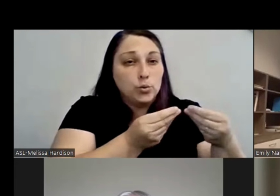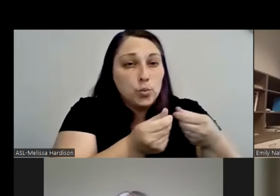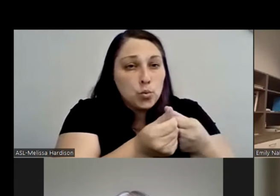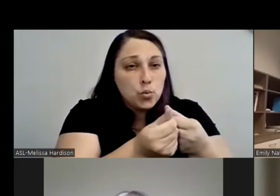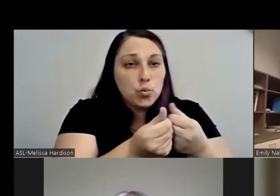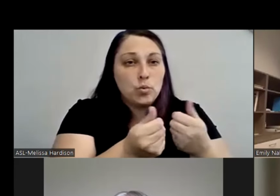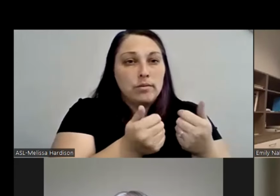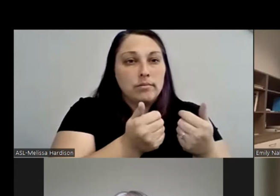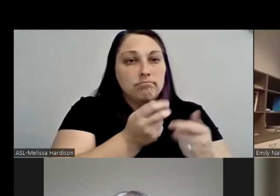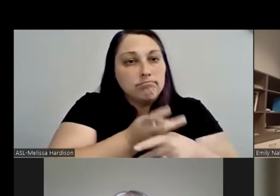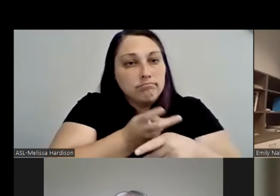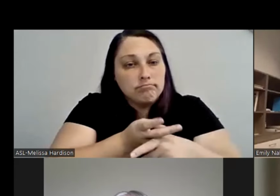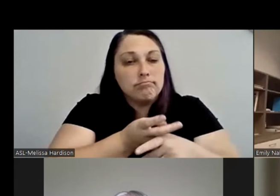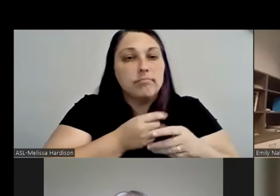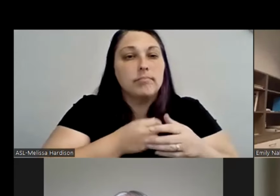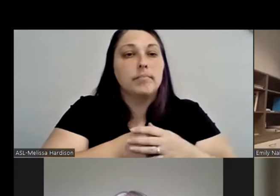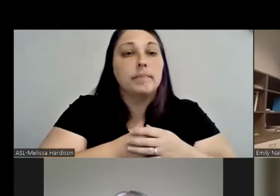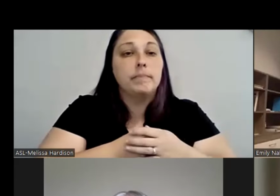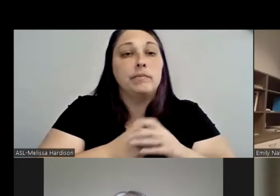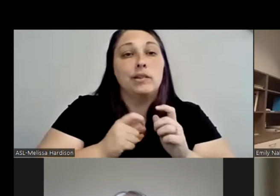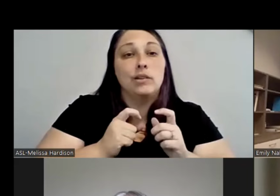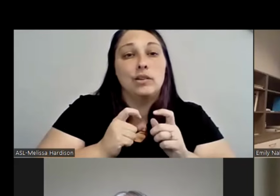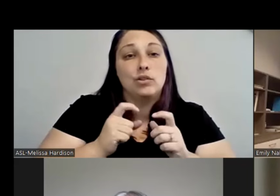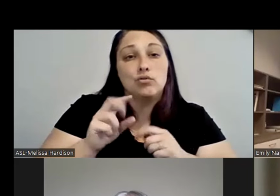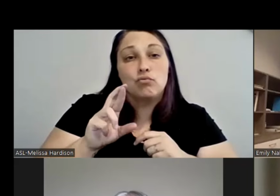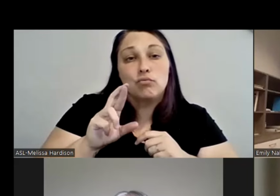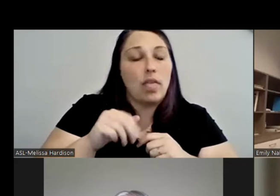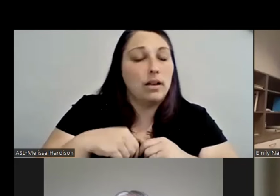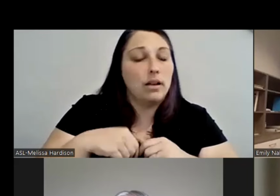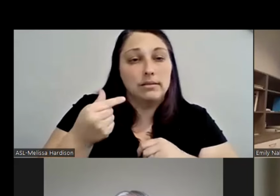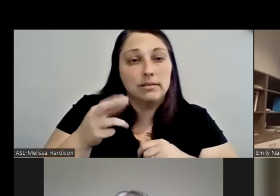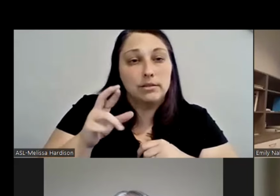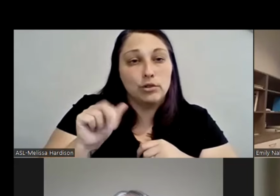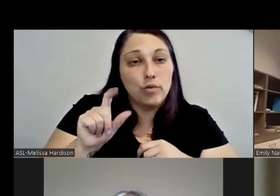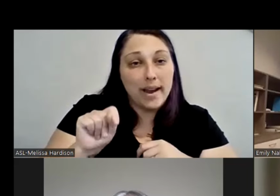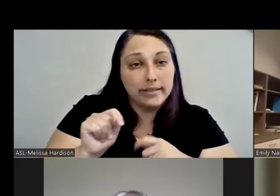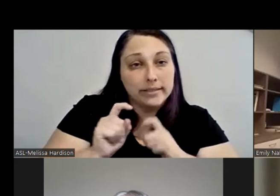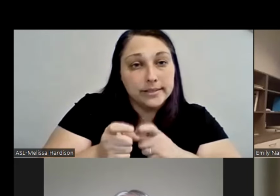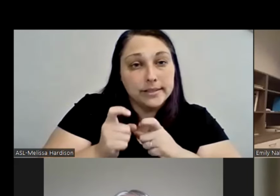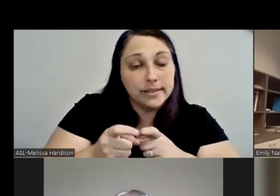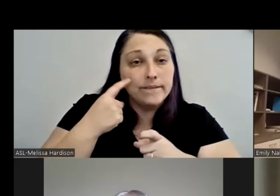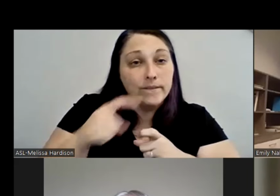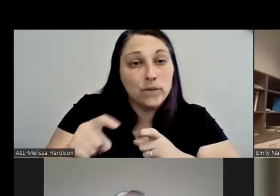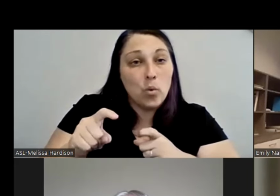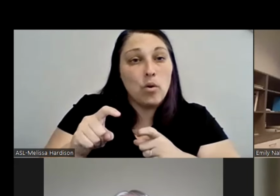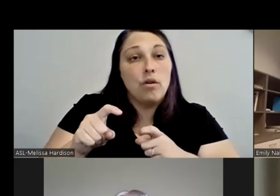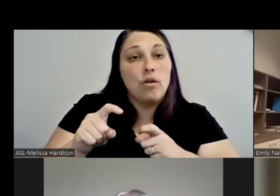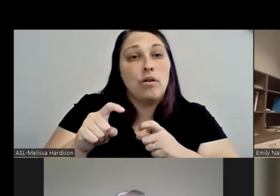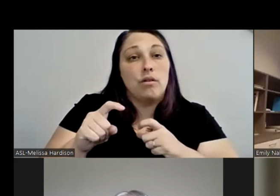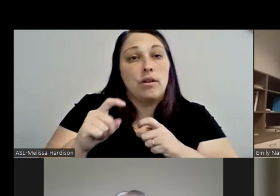environment can prevent -- present for older people. Taking a bath or a shower are among the most difficult for some people.